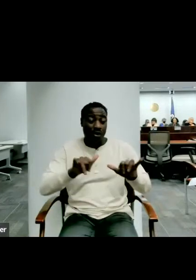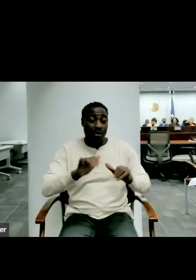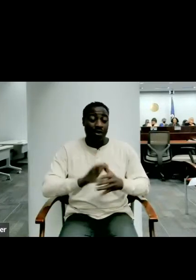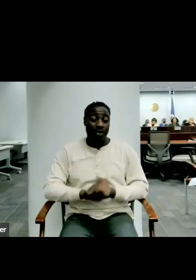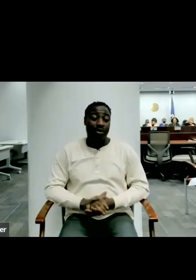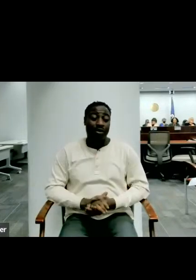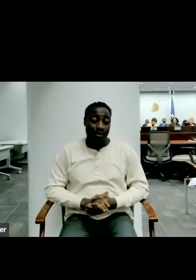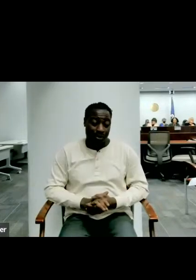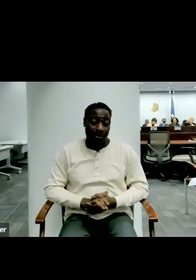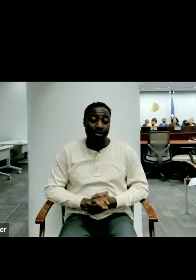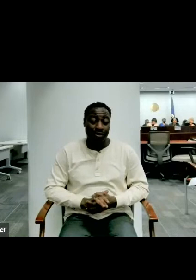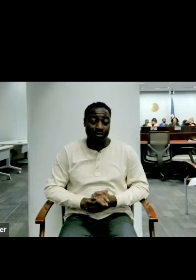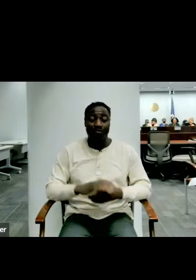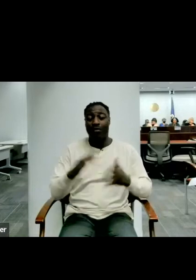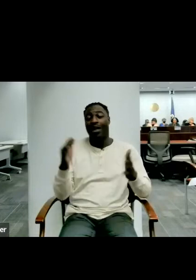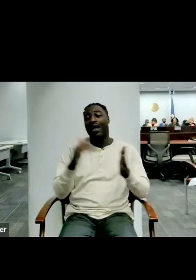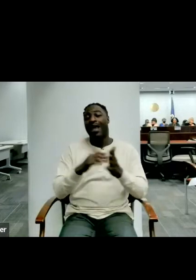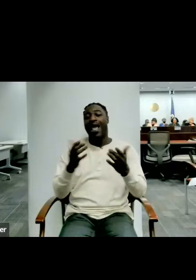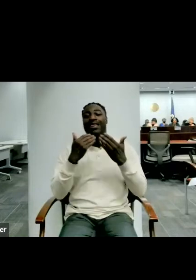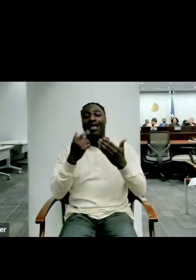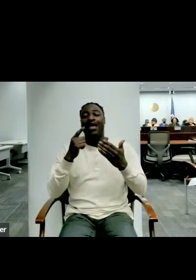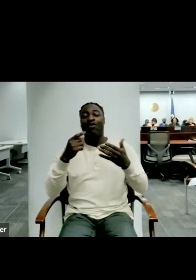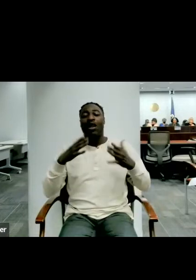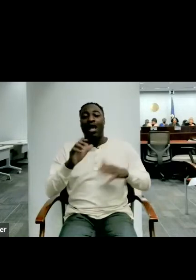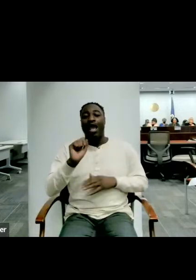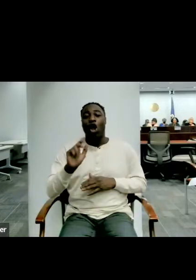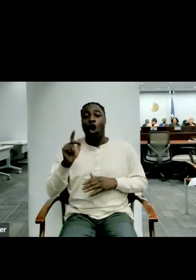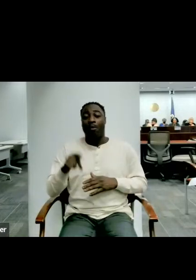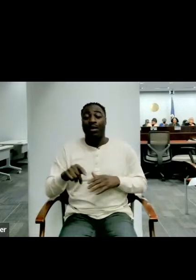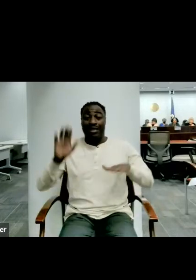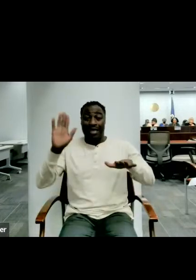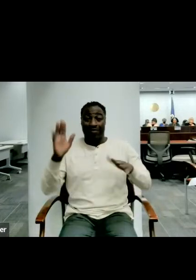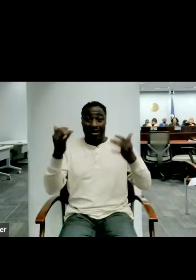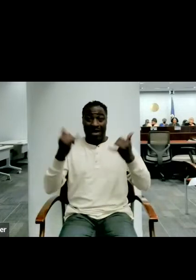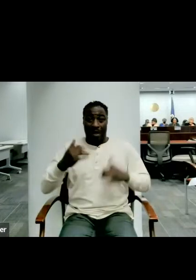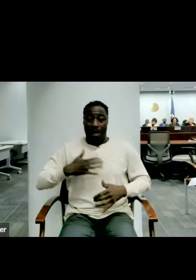Again, thank you for allowing AARP to testify today. I'm happy to answer any questions.